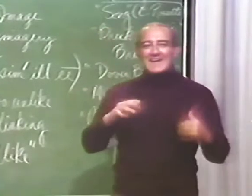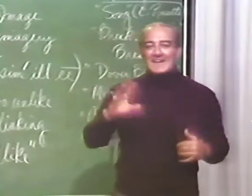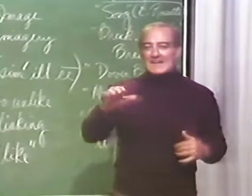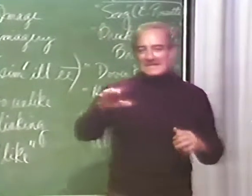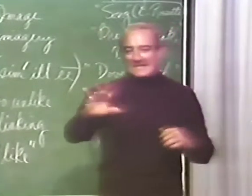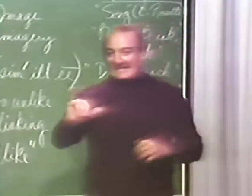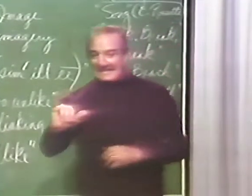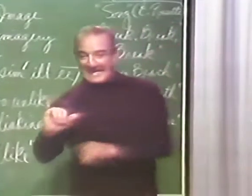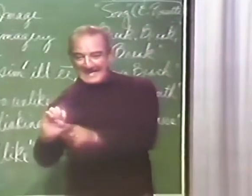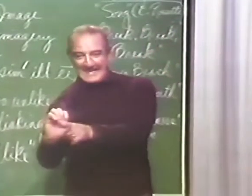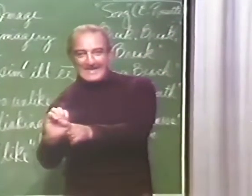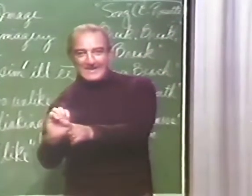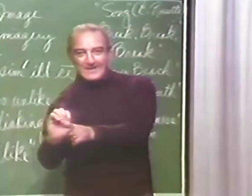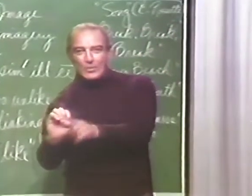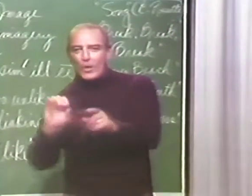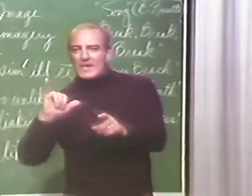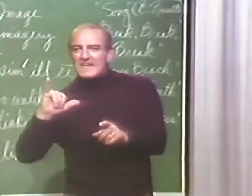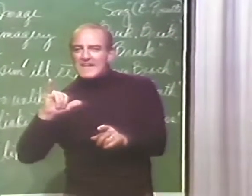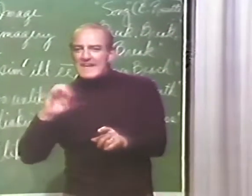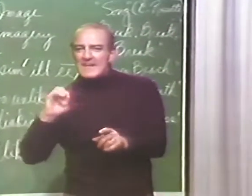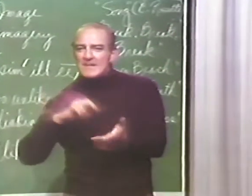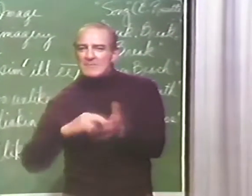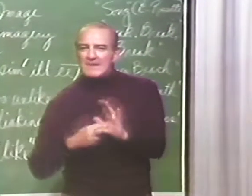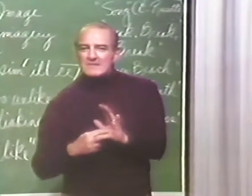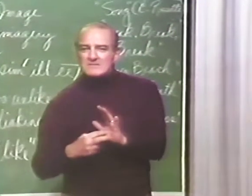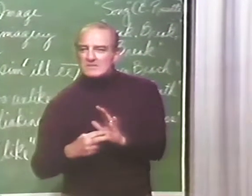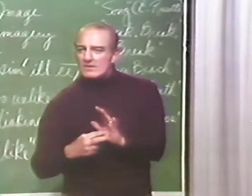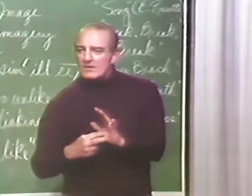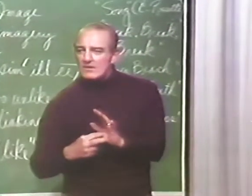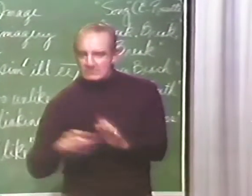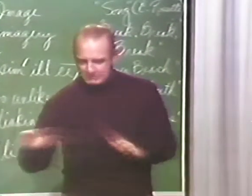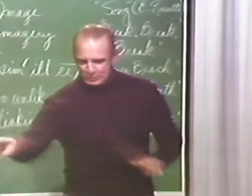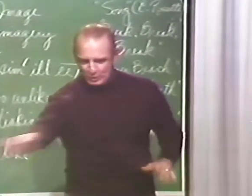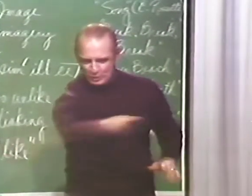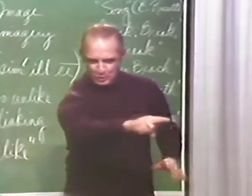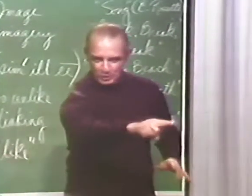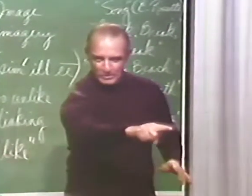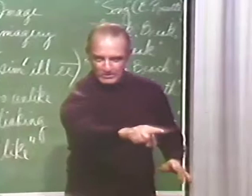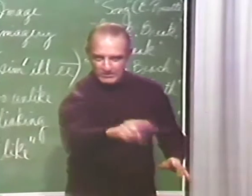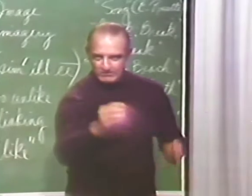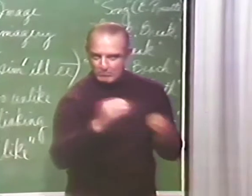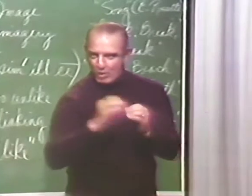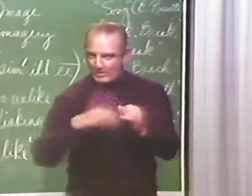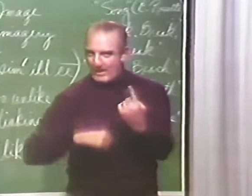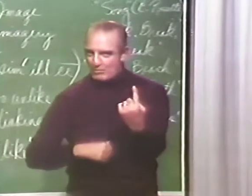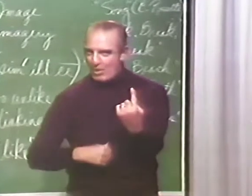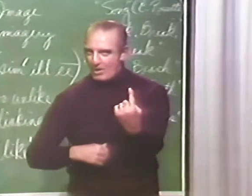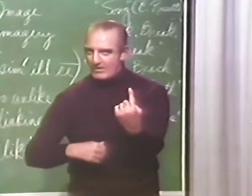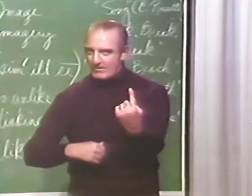OK? YE. "YE" MEANS YOU,